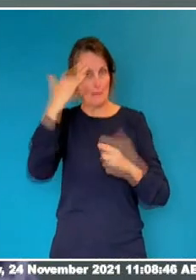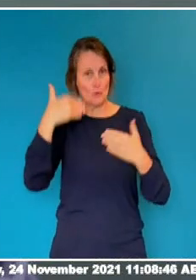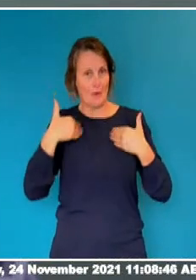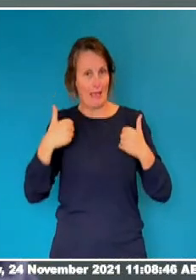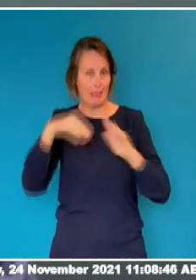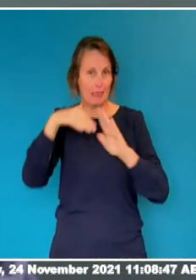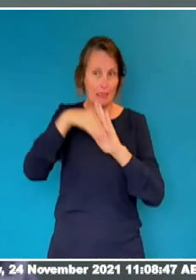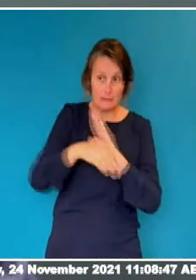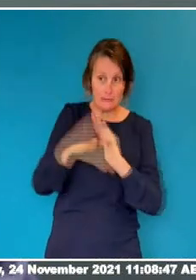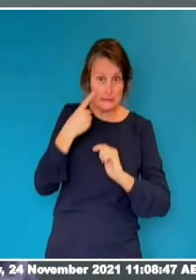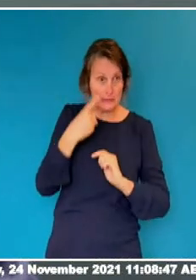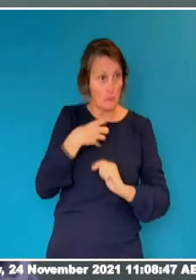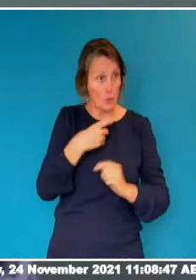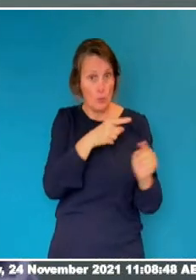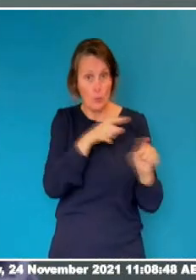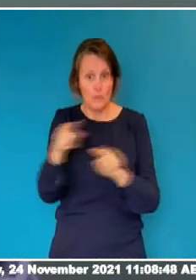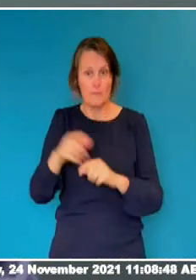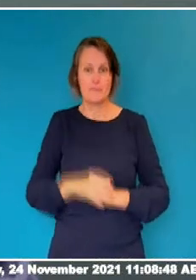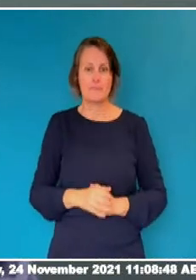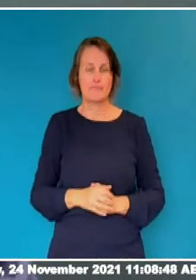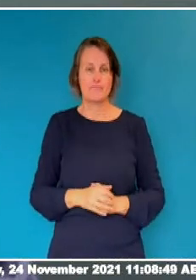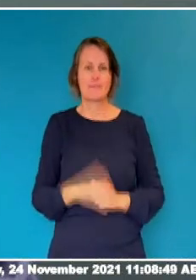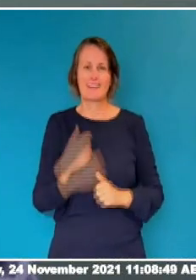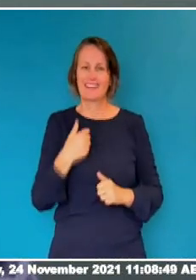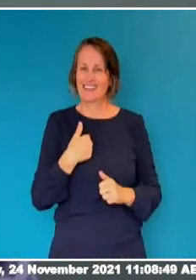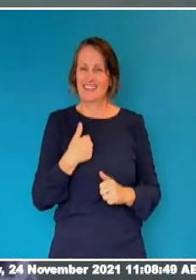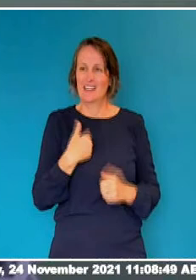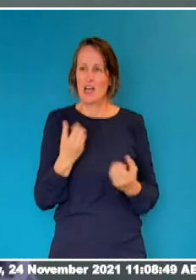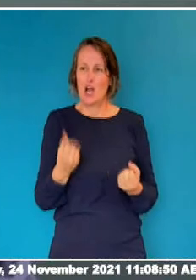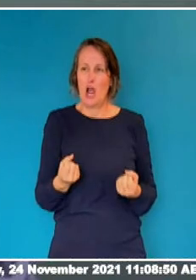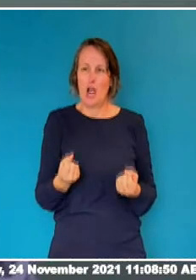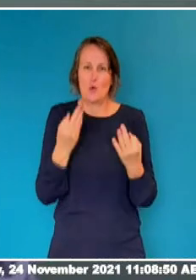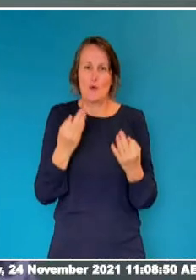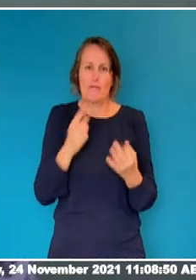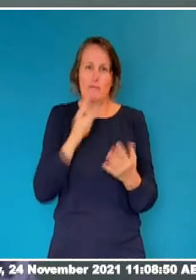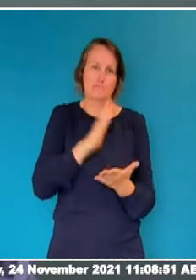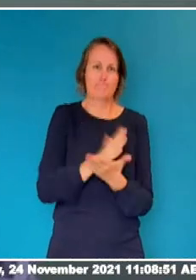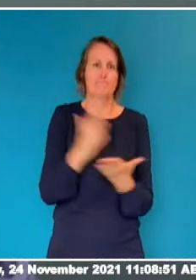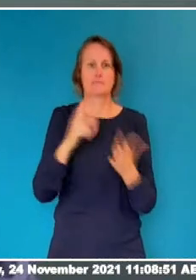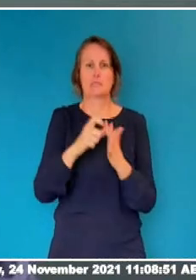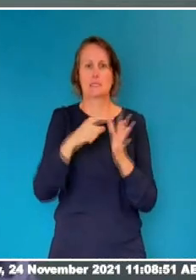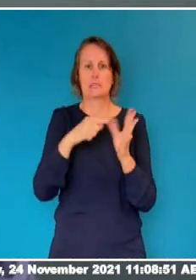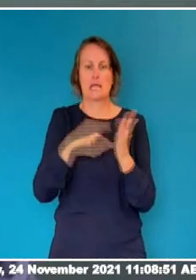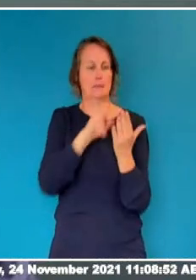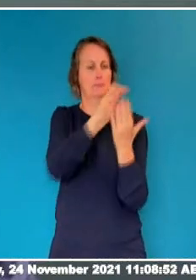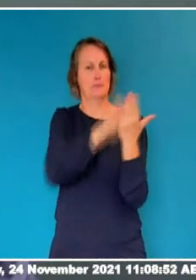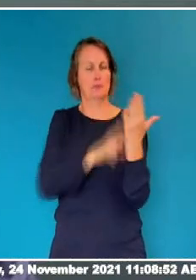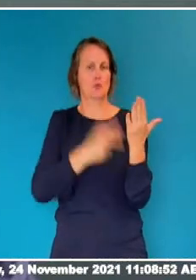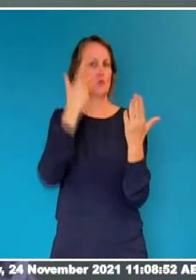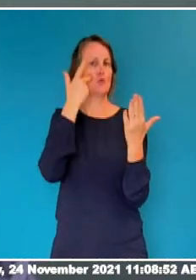I don't have any empirical data that points me in that direction.